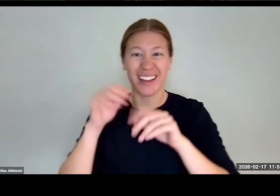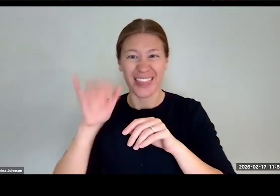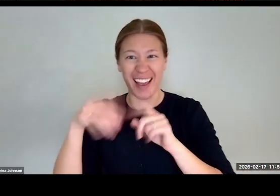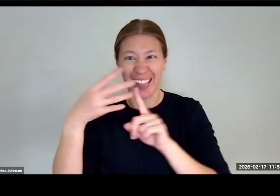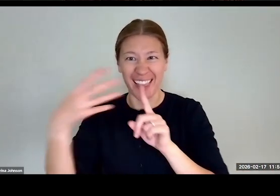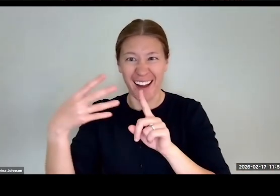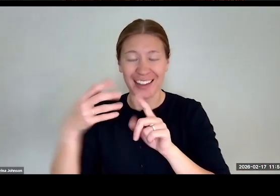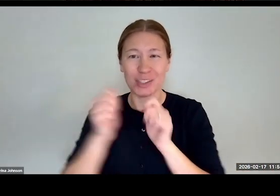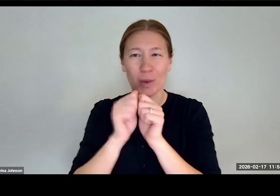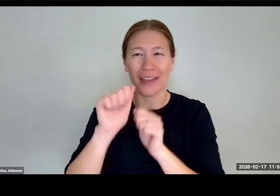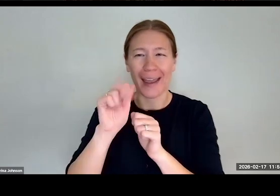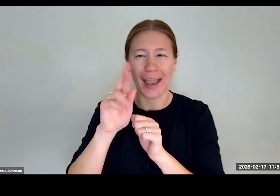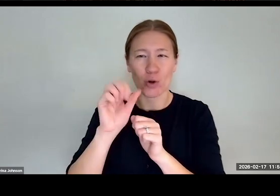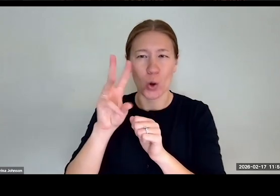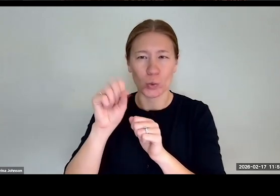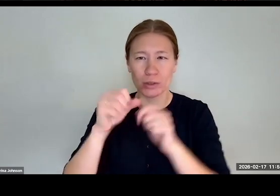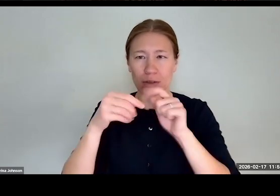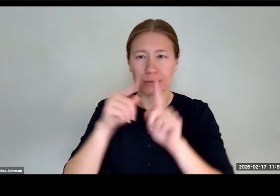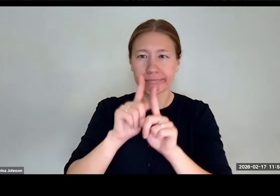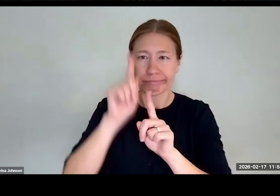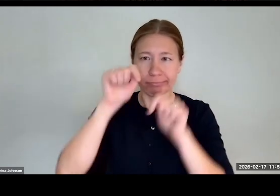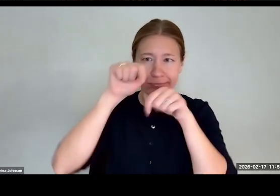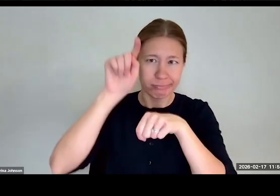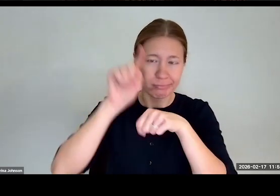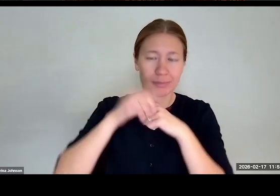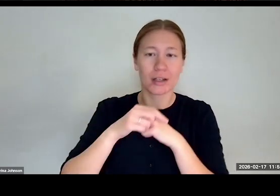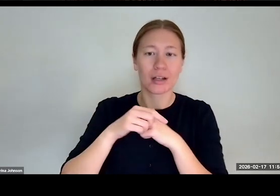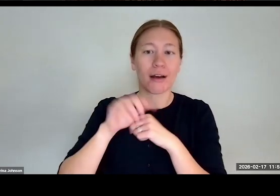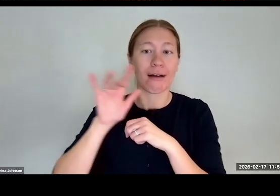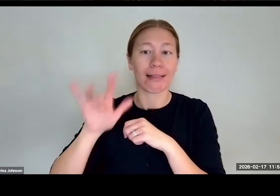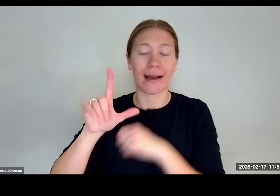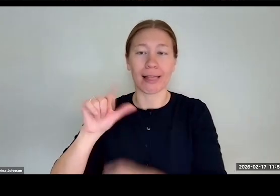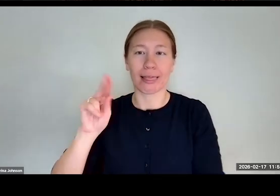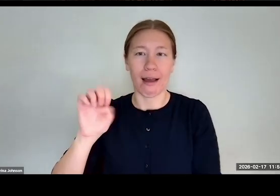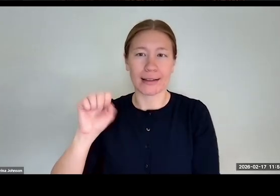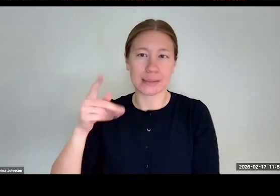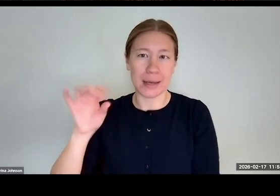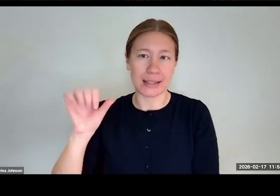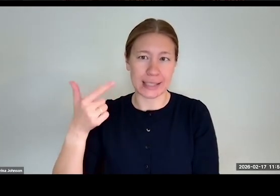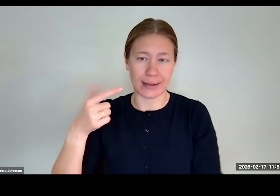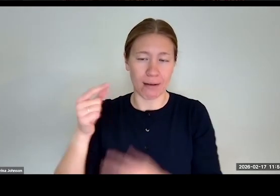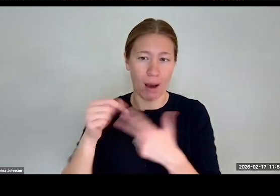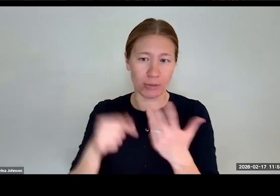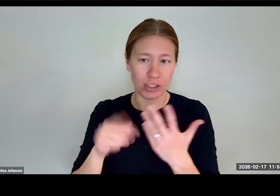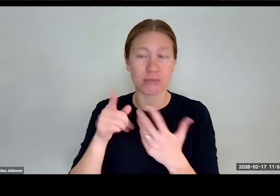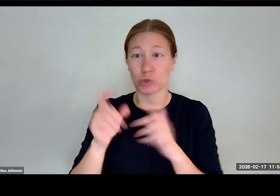or sorry, the line spacing menu. So I wanna go into line spacing options where I can define my own spacing.